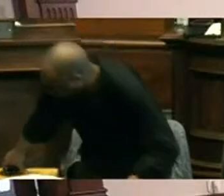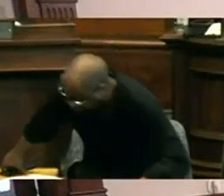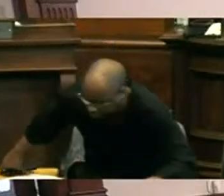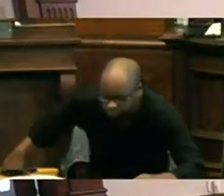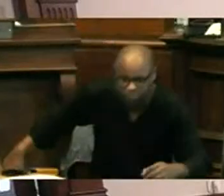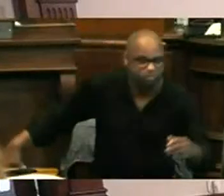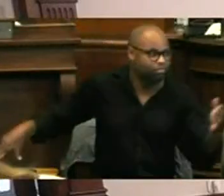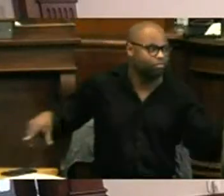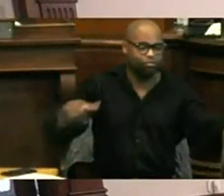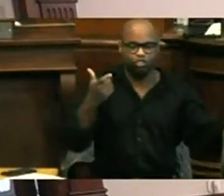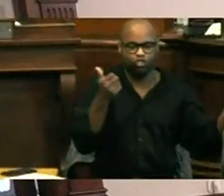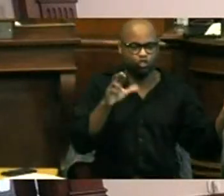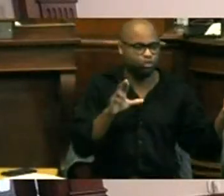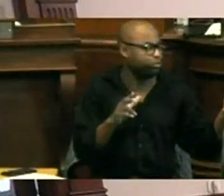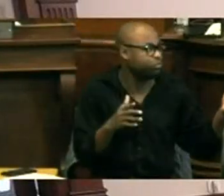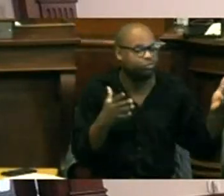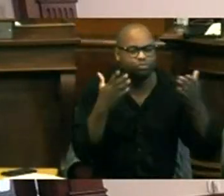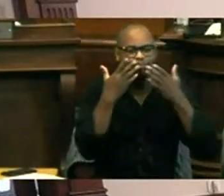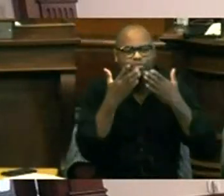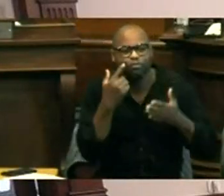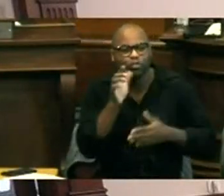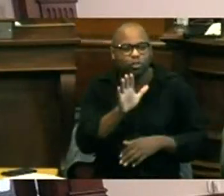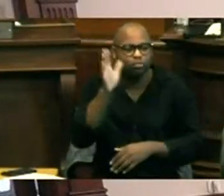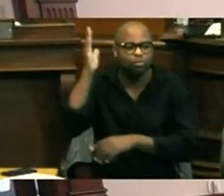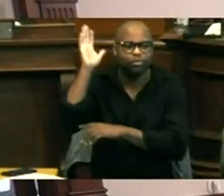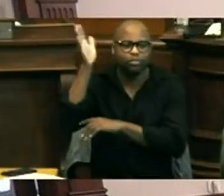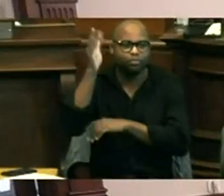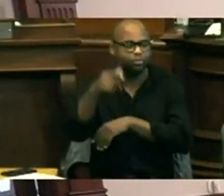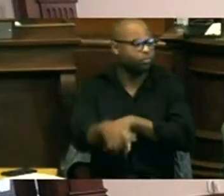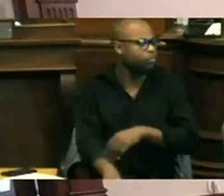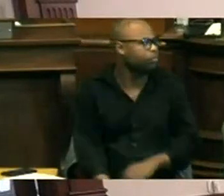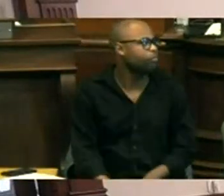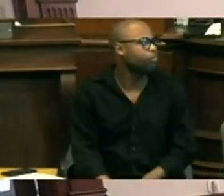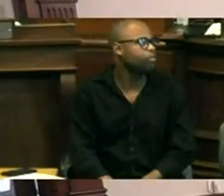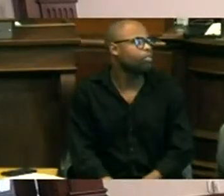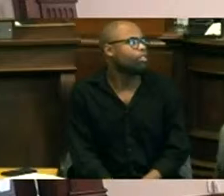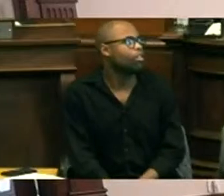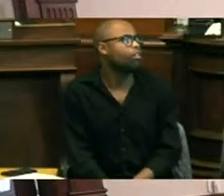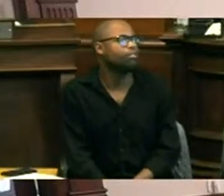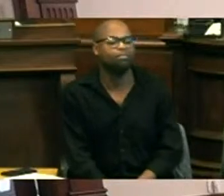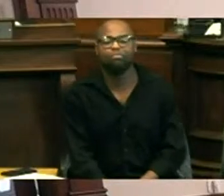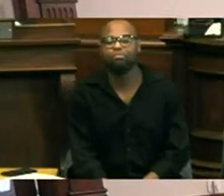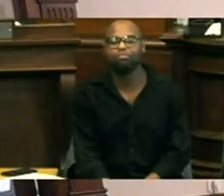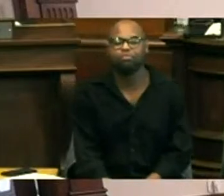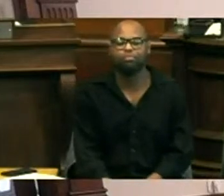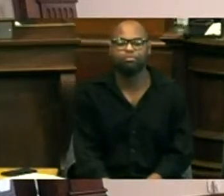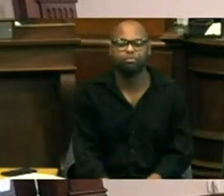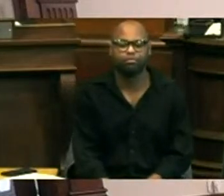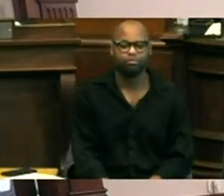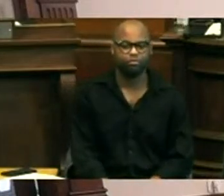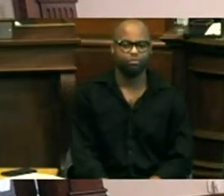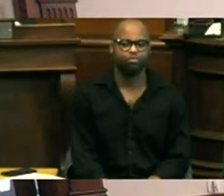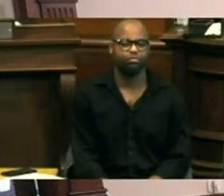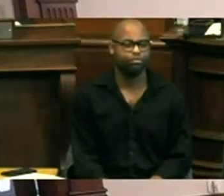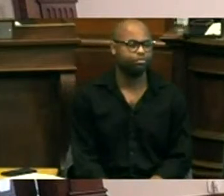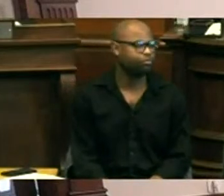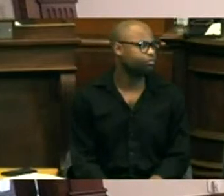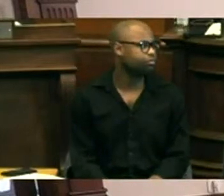Member Gruber. Yeah, thank you